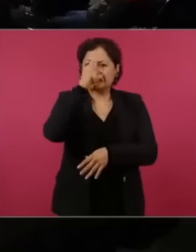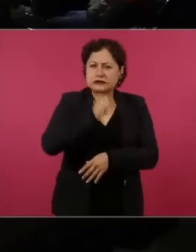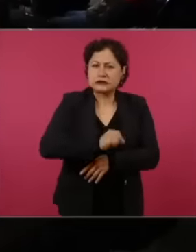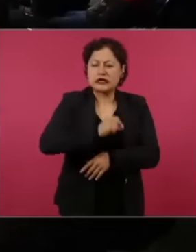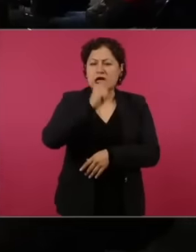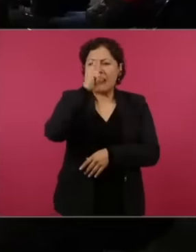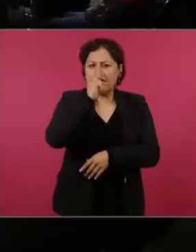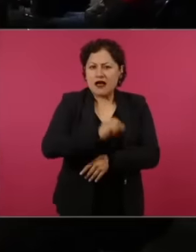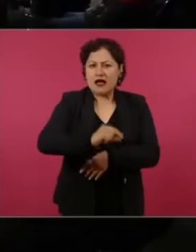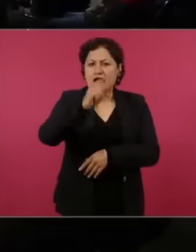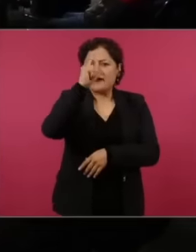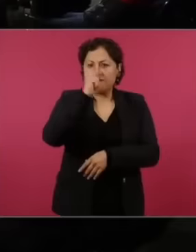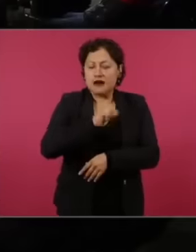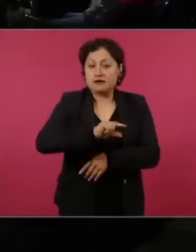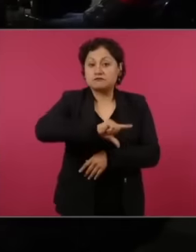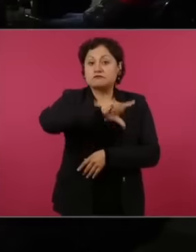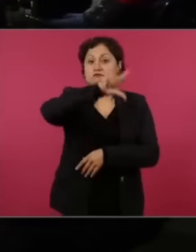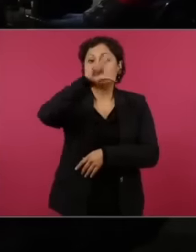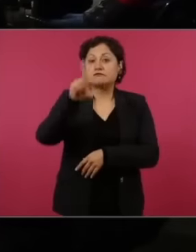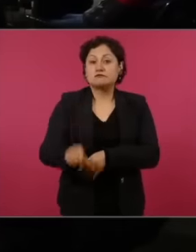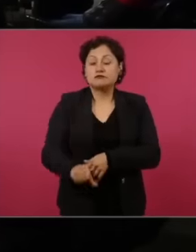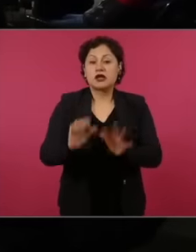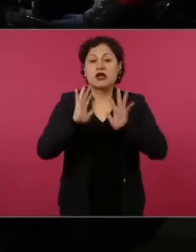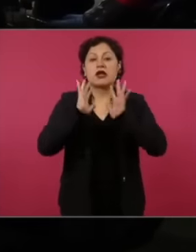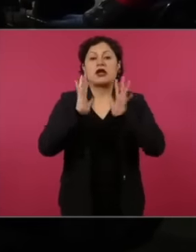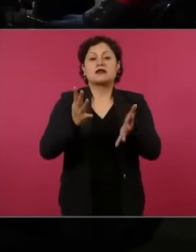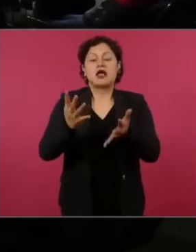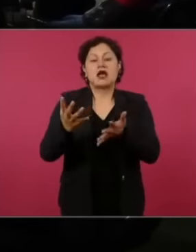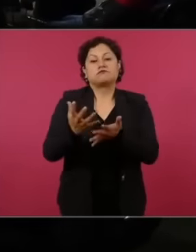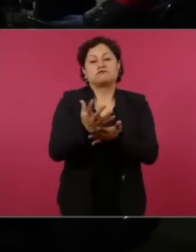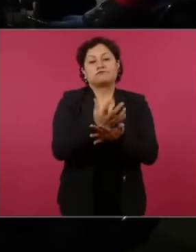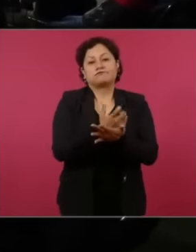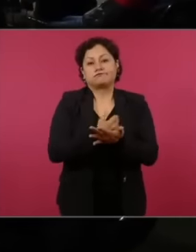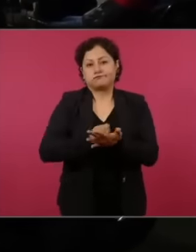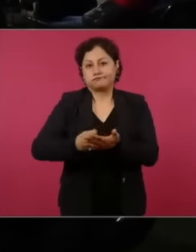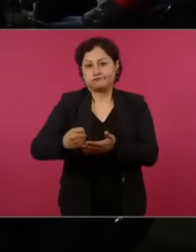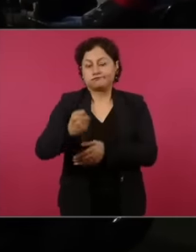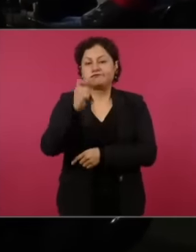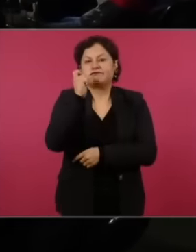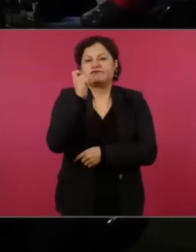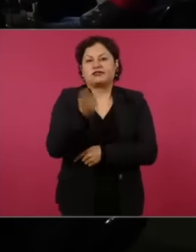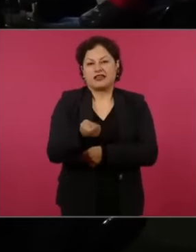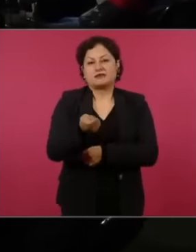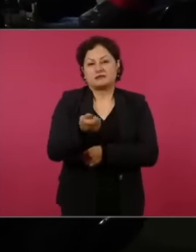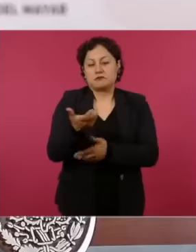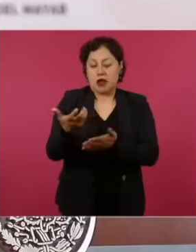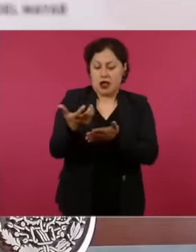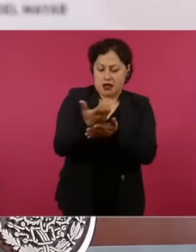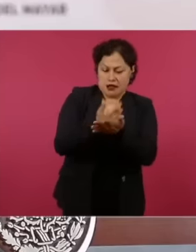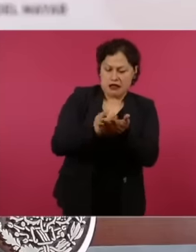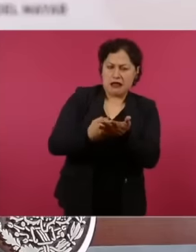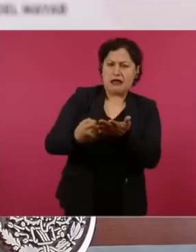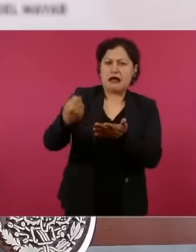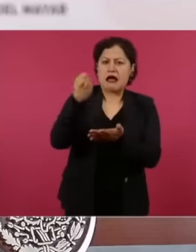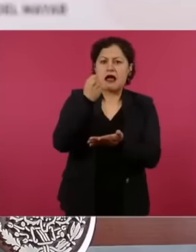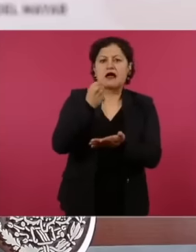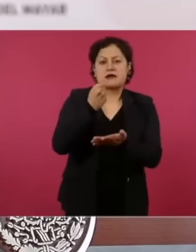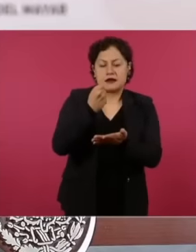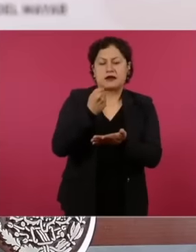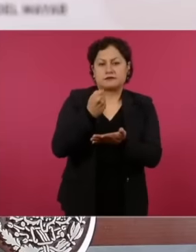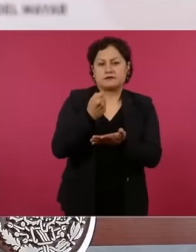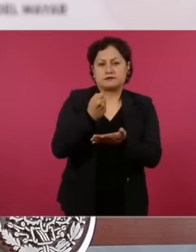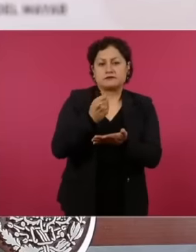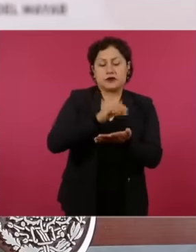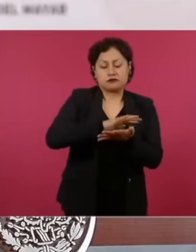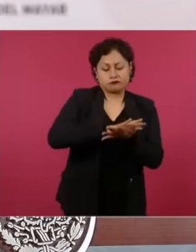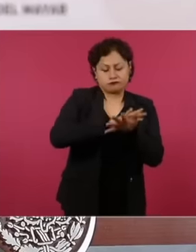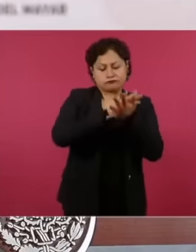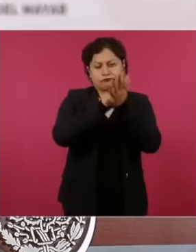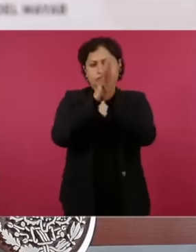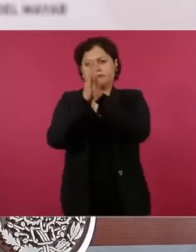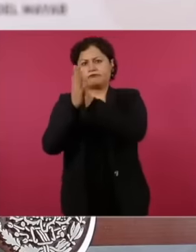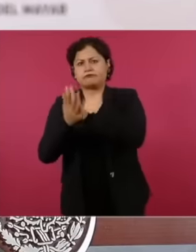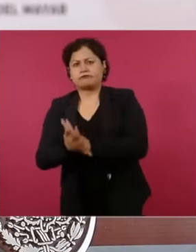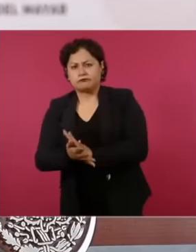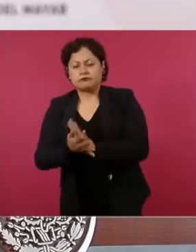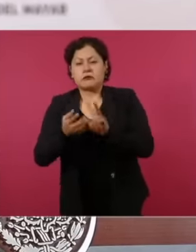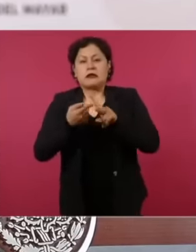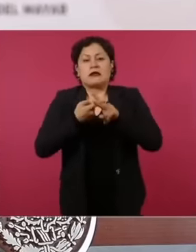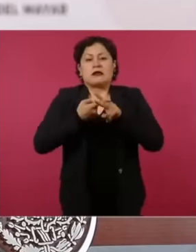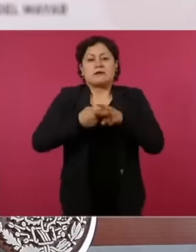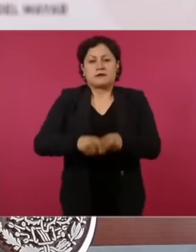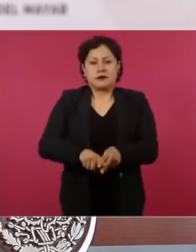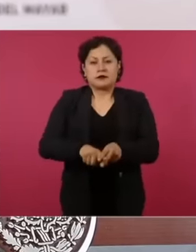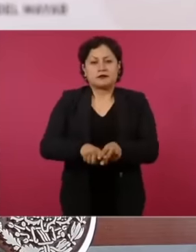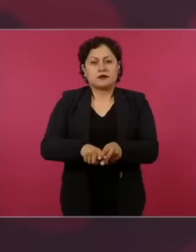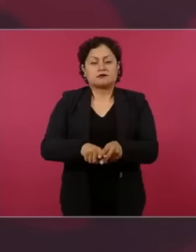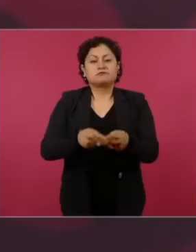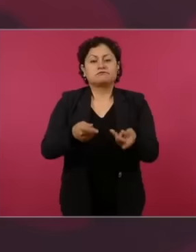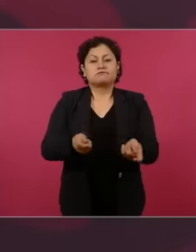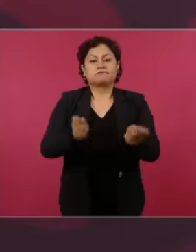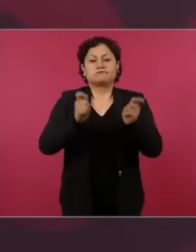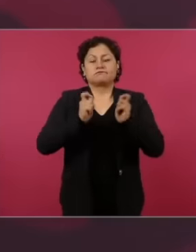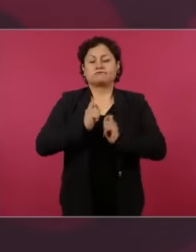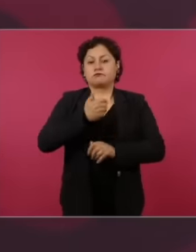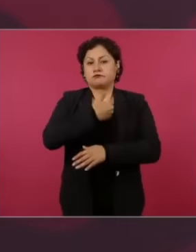triumph of the transformation movement was achieved and we reached the presidency of the Republic.